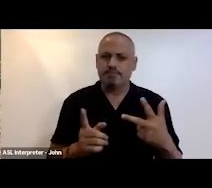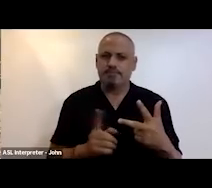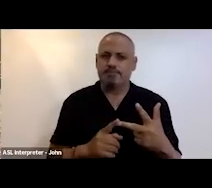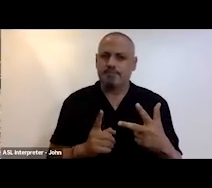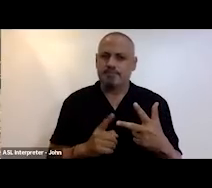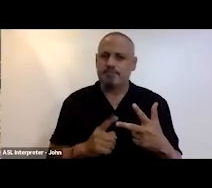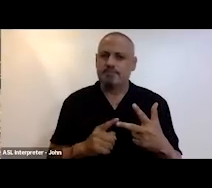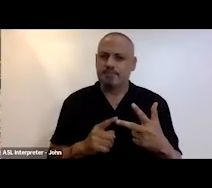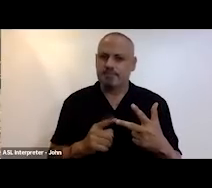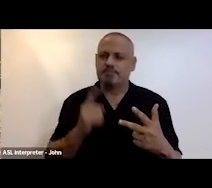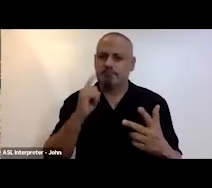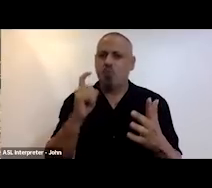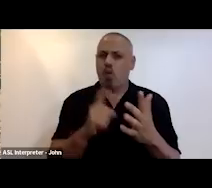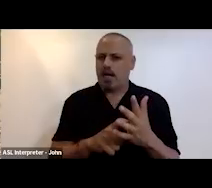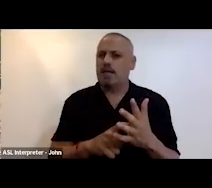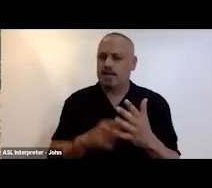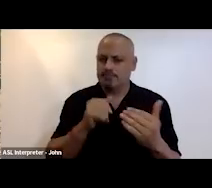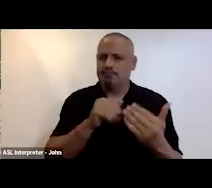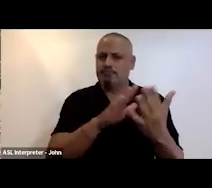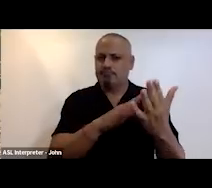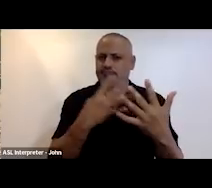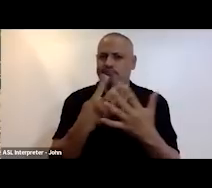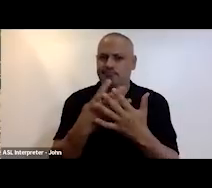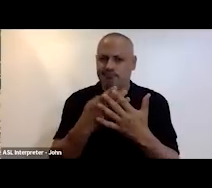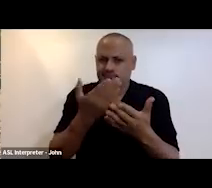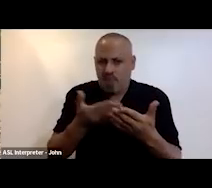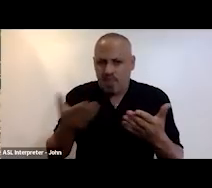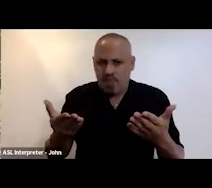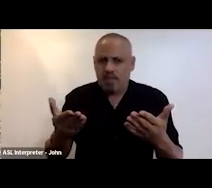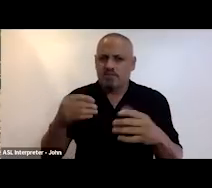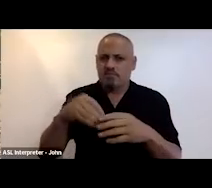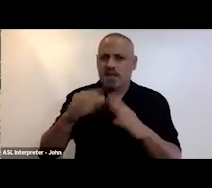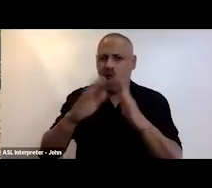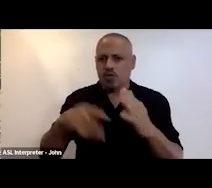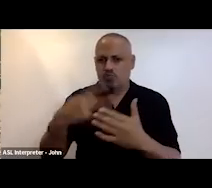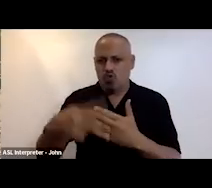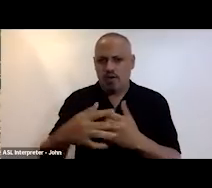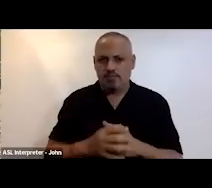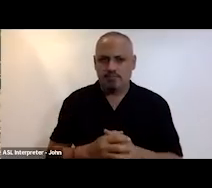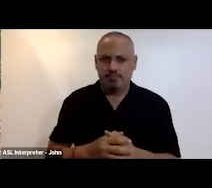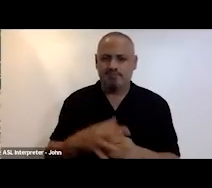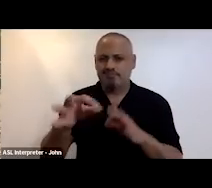And then also recognizing and addressing carceral elements within housing programs. I'll define that as well.